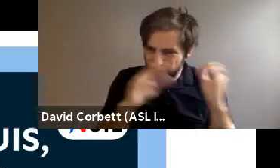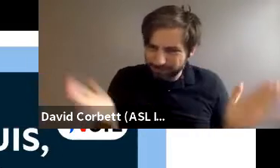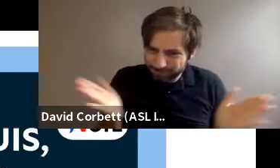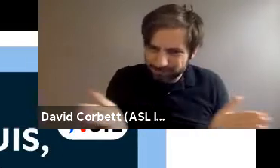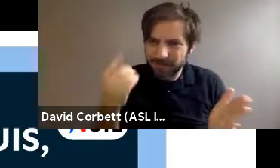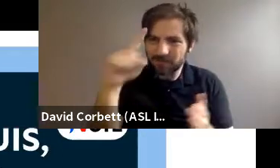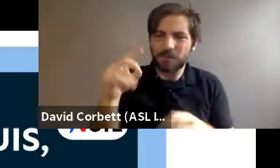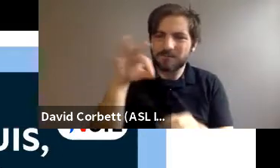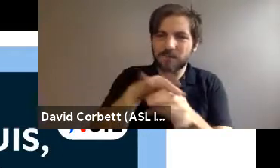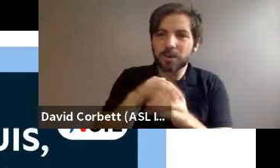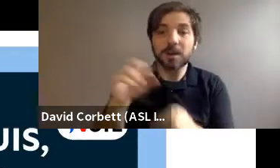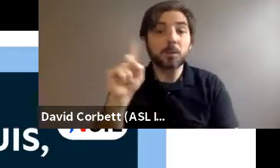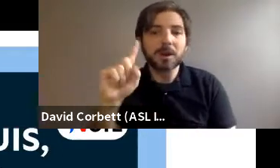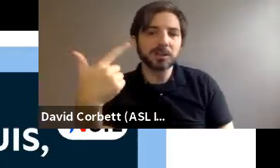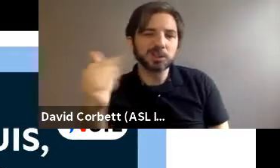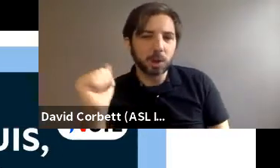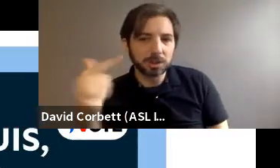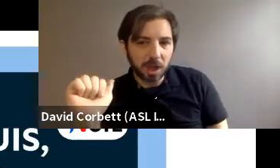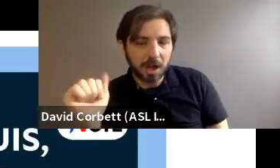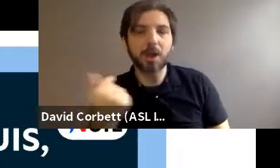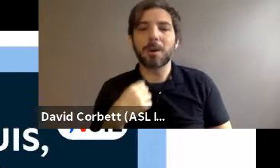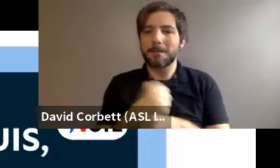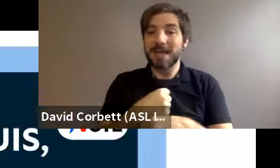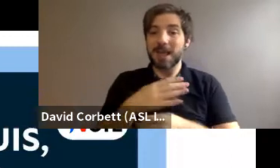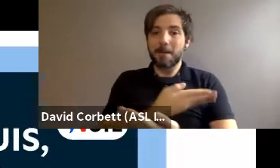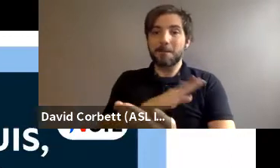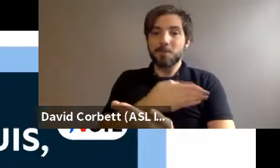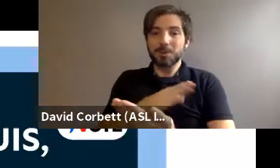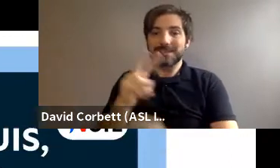and we made a music video that went viral with Vintage Vinyl.